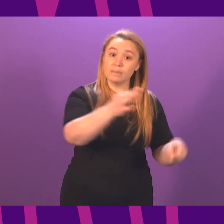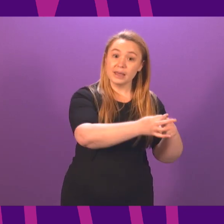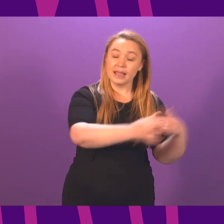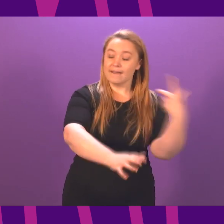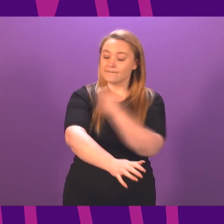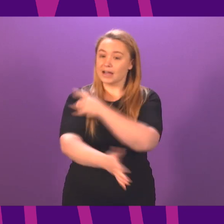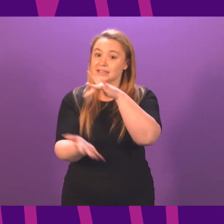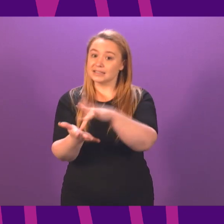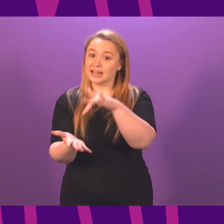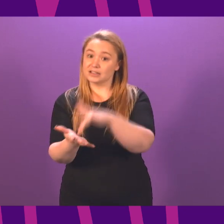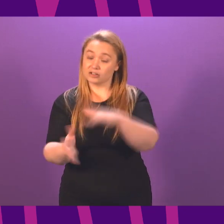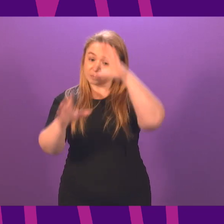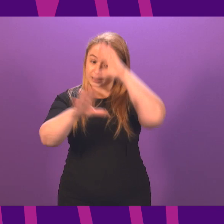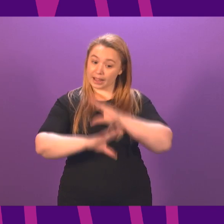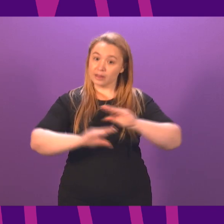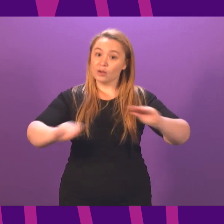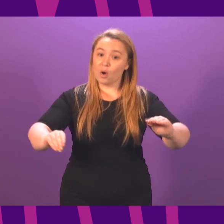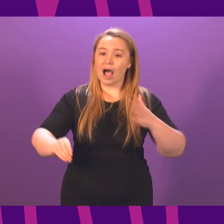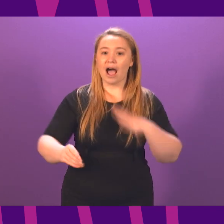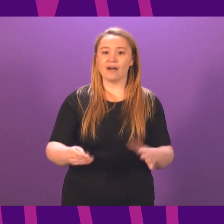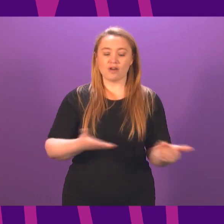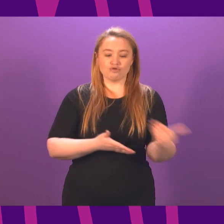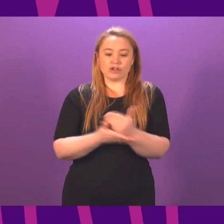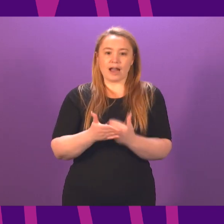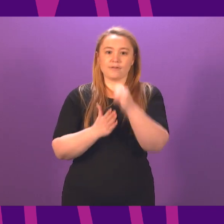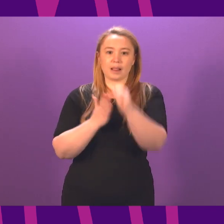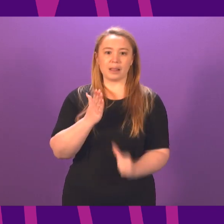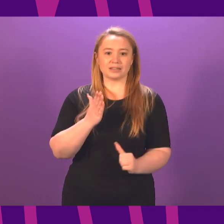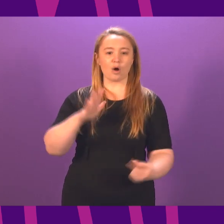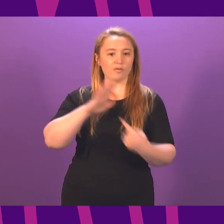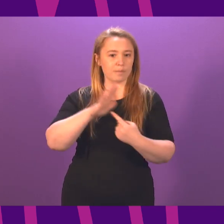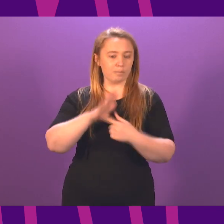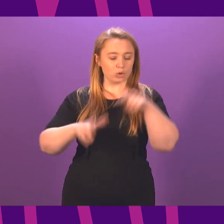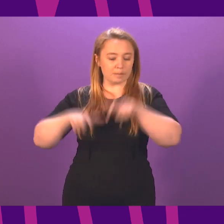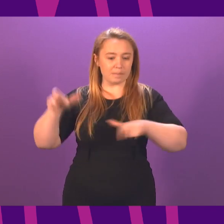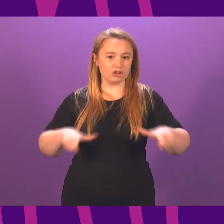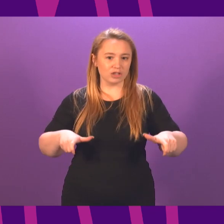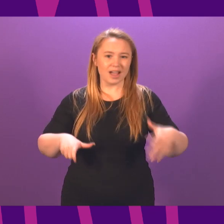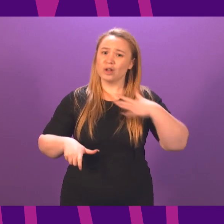that they have a reserve list of high-risk patients, in order to avoid wasting the vaccine? The First Minister: